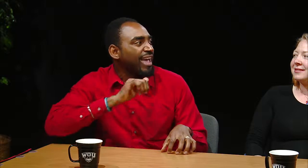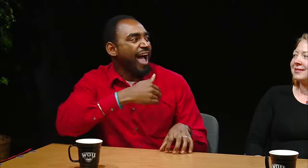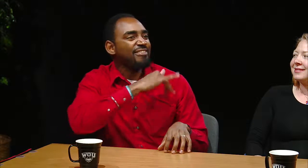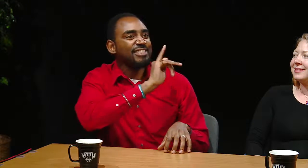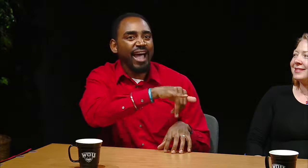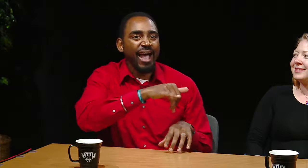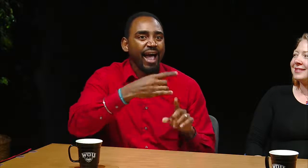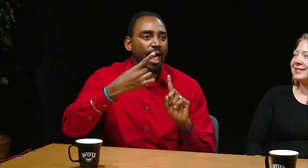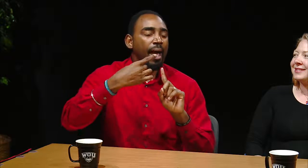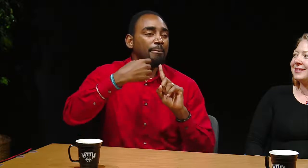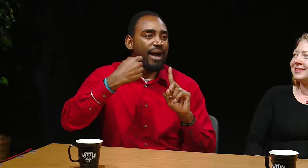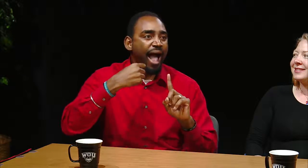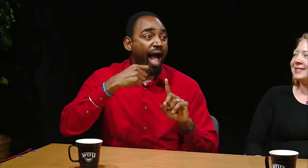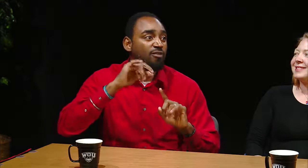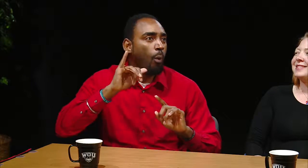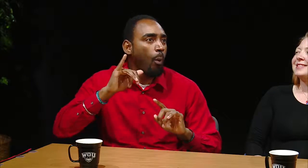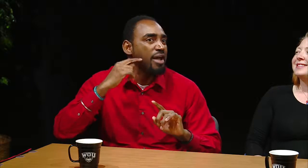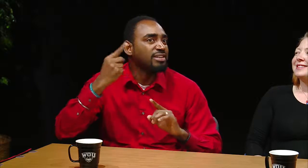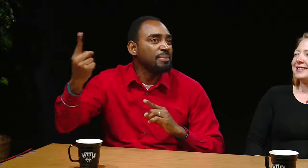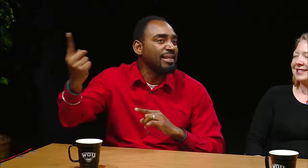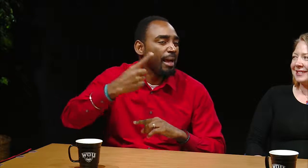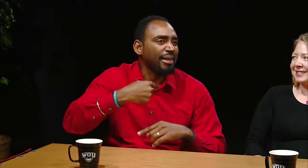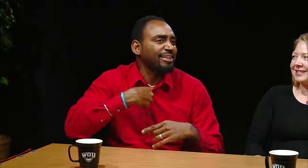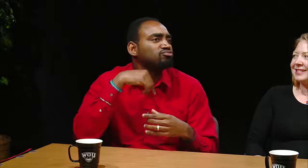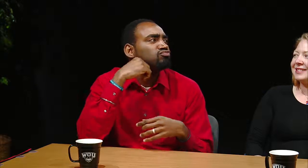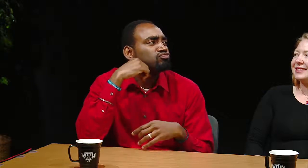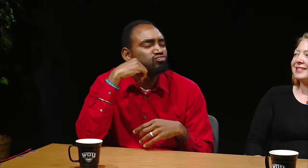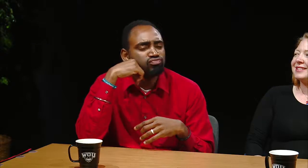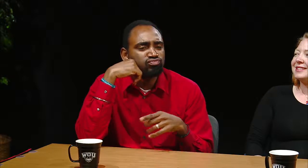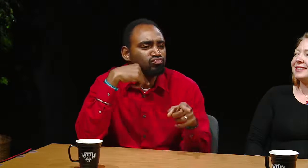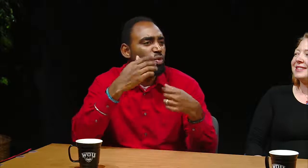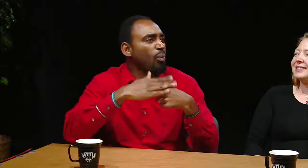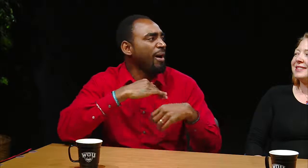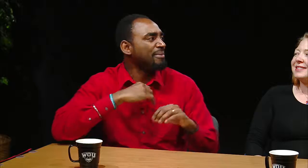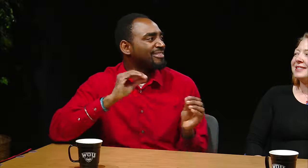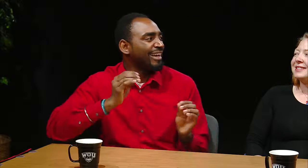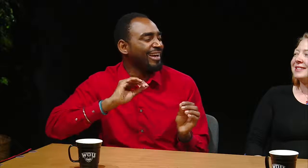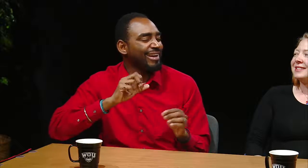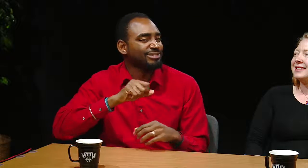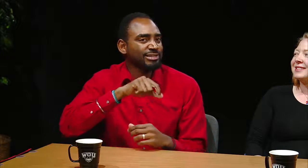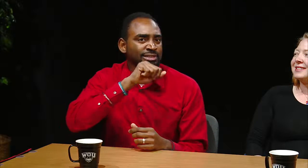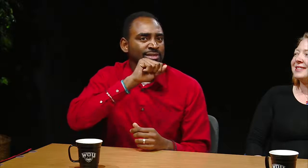I would want all the work coming out of my office to be standardized, for sure, so that the consumer --